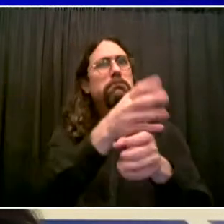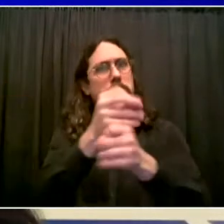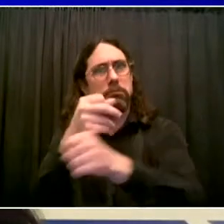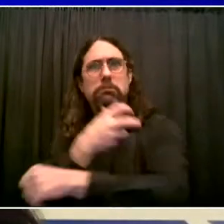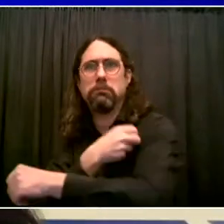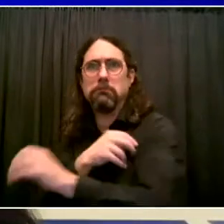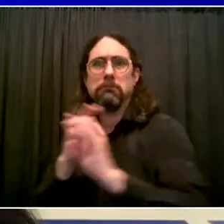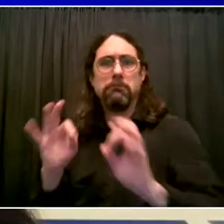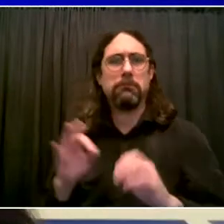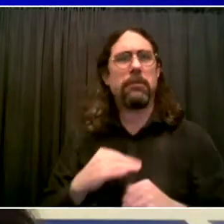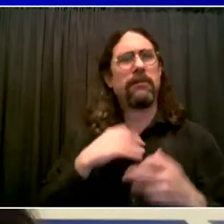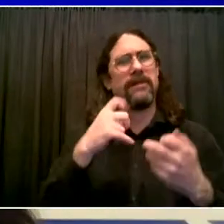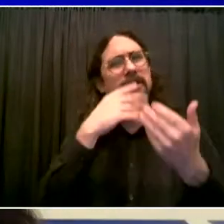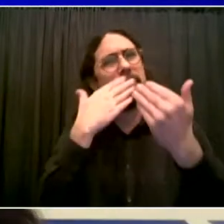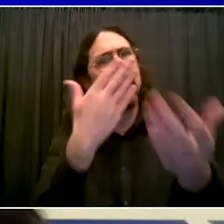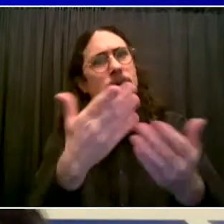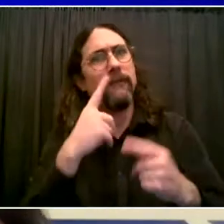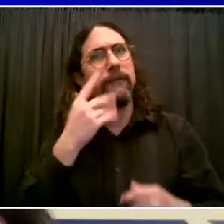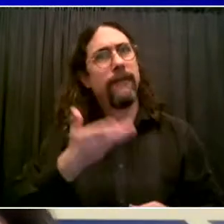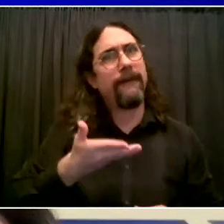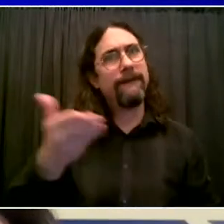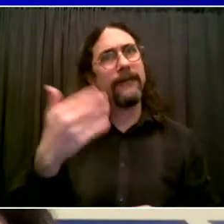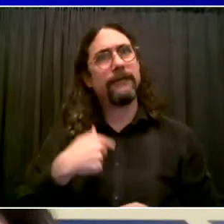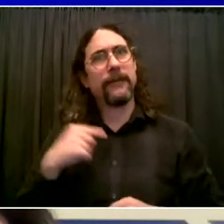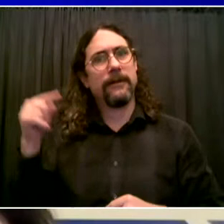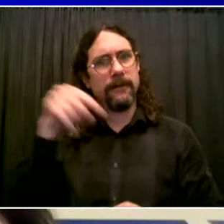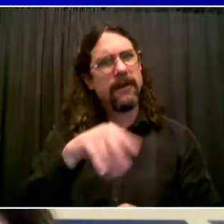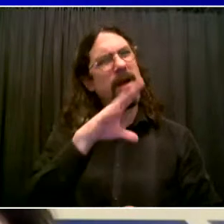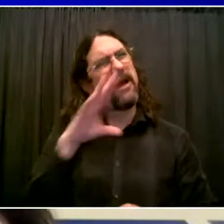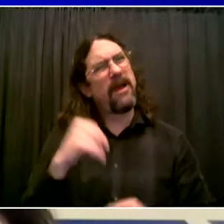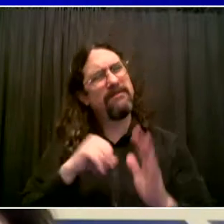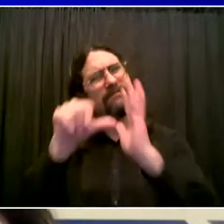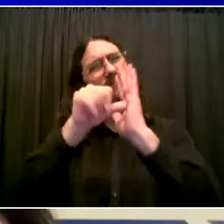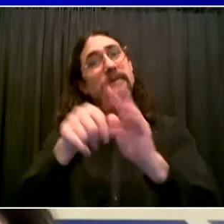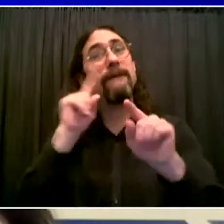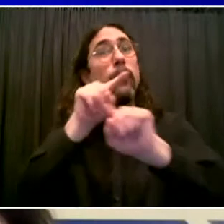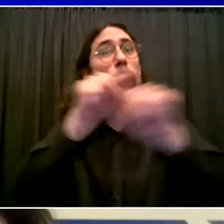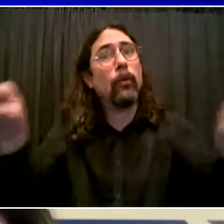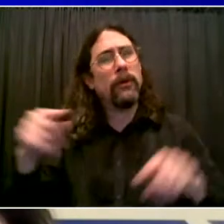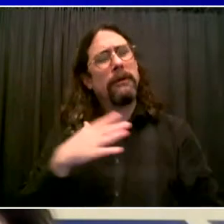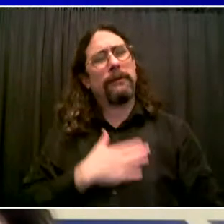WHEN YOU ARE ELIGIBLE AND WHEN YOUR TURN COMMES UPP.